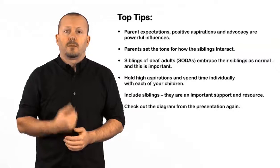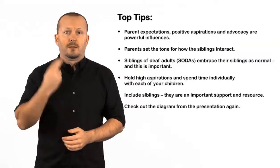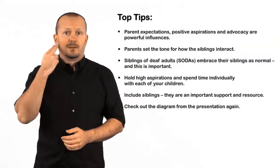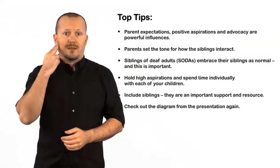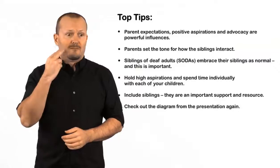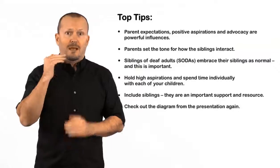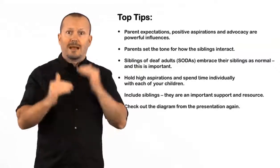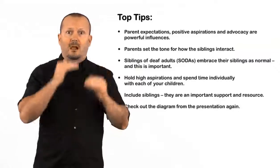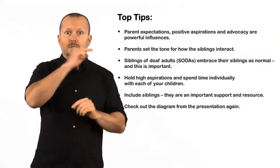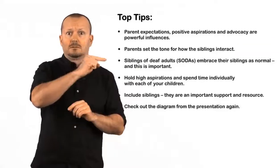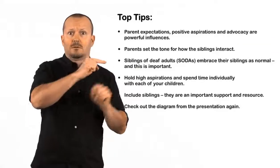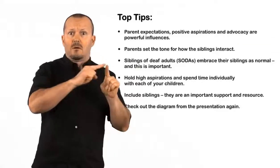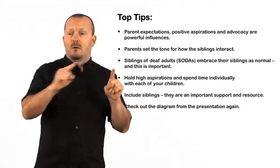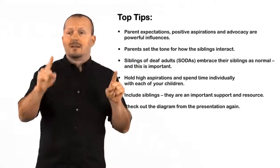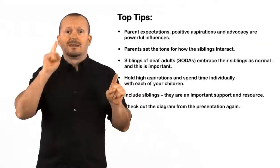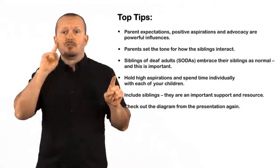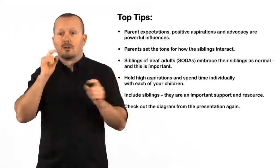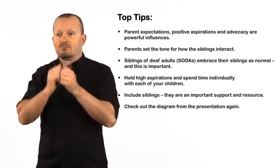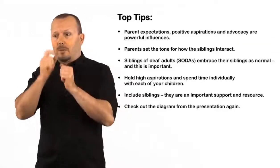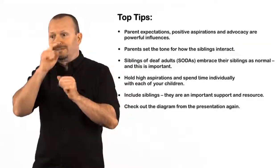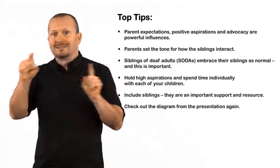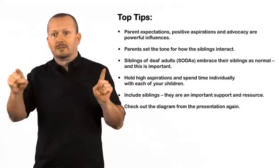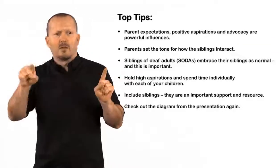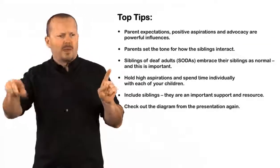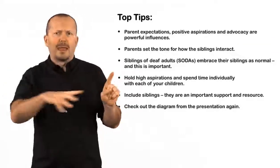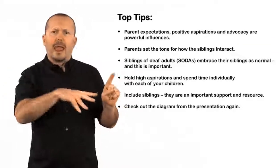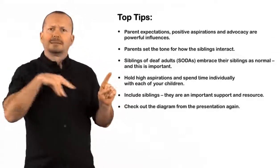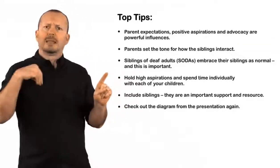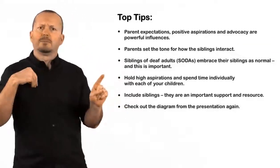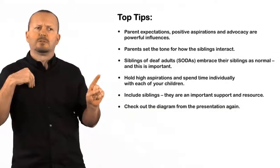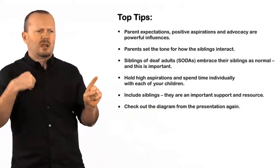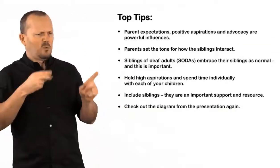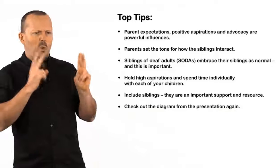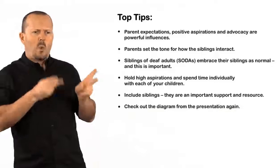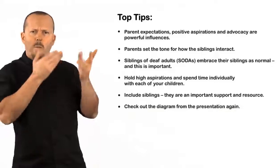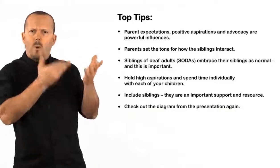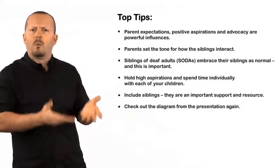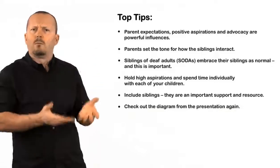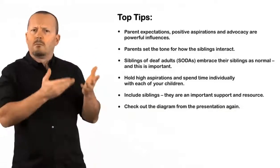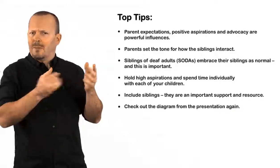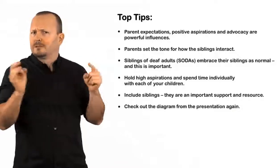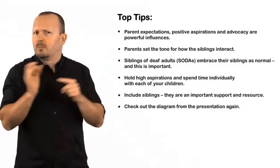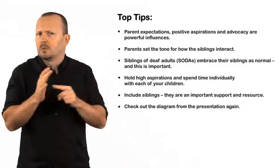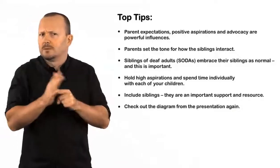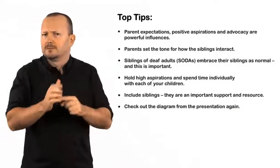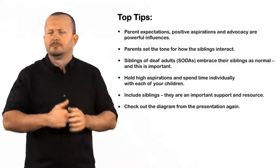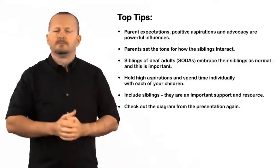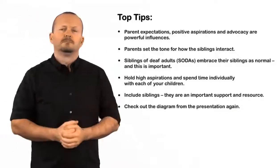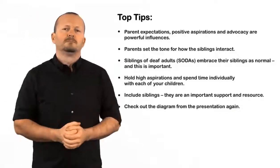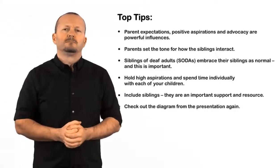Siblings of deaf adults (SODAs) embrace their siblings as normal – and this is important.